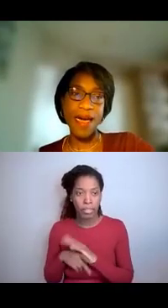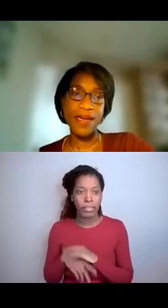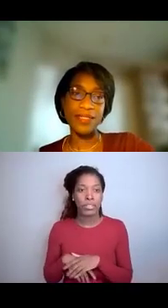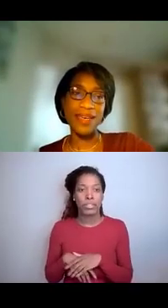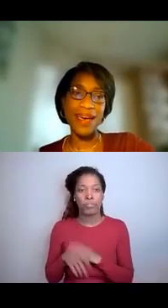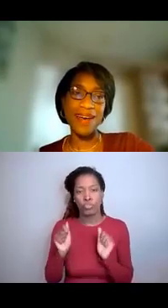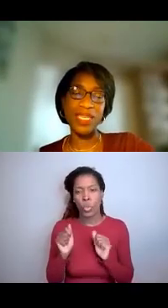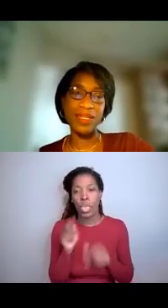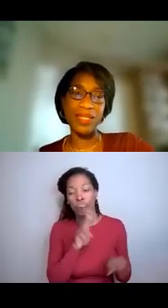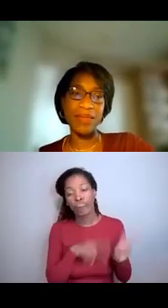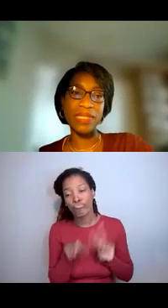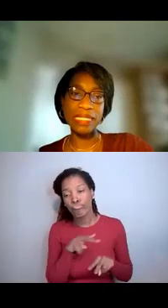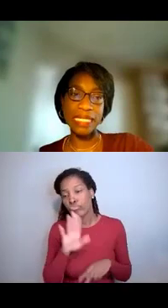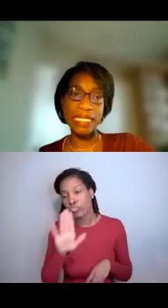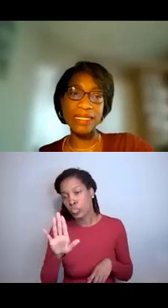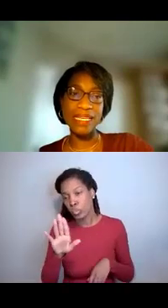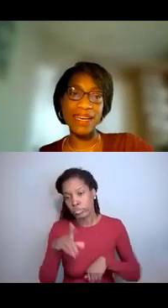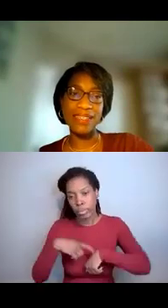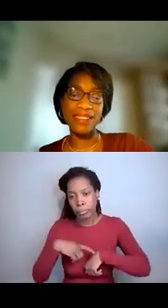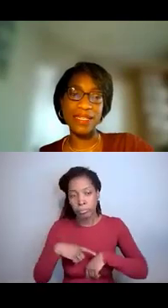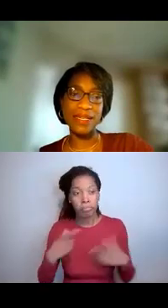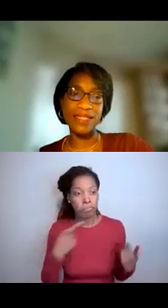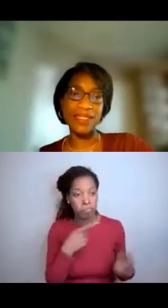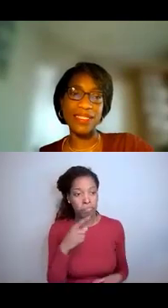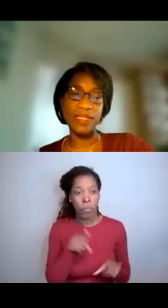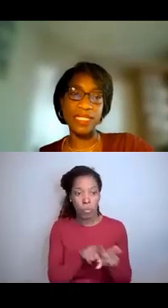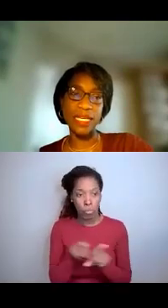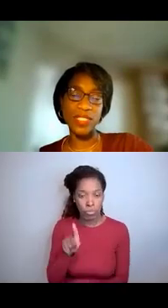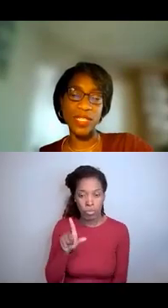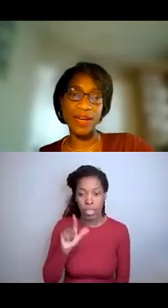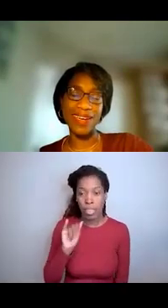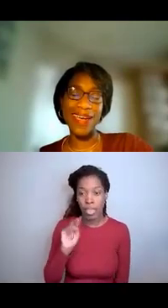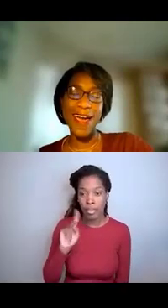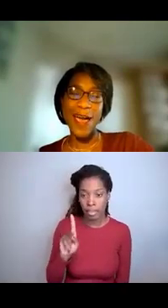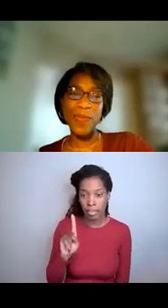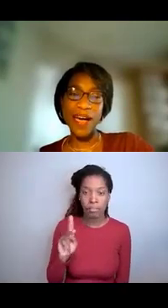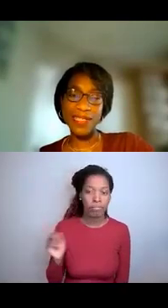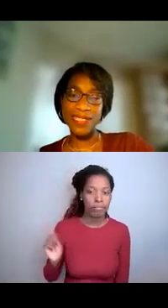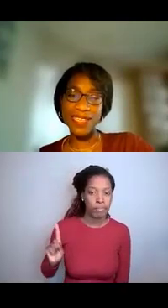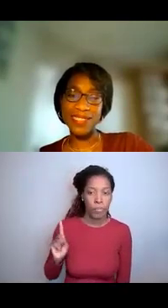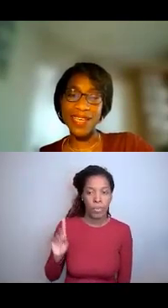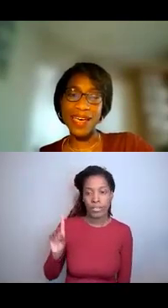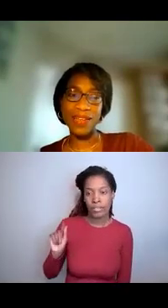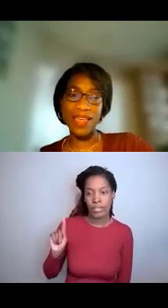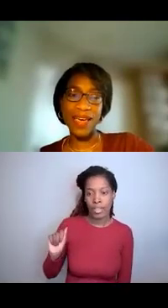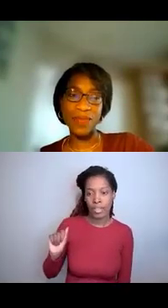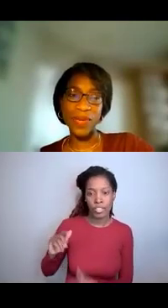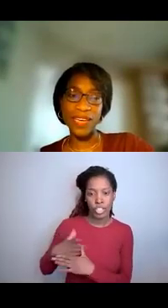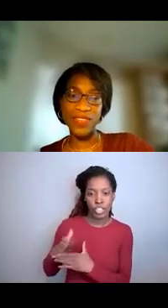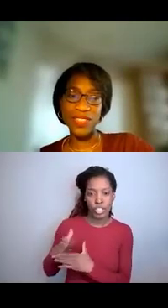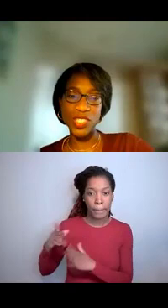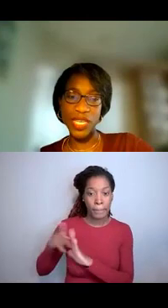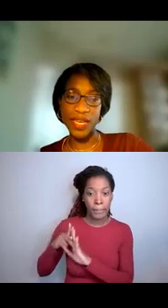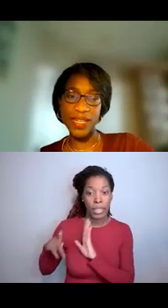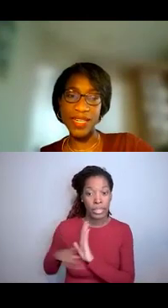and here are some links to some the data sharing policies that we have to share.